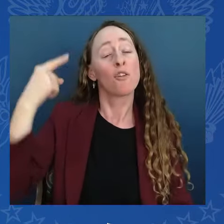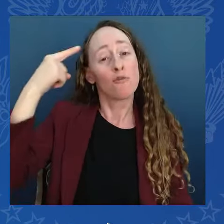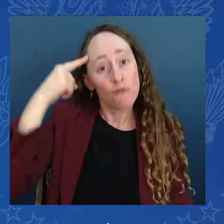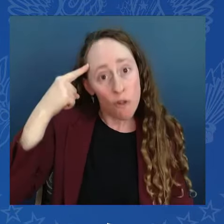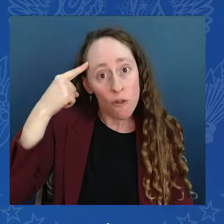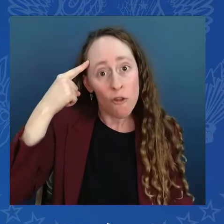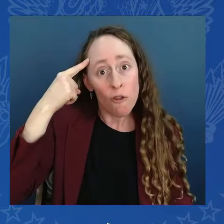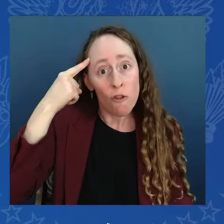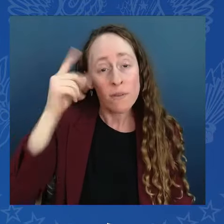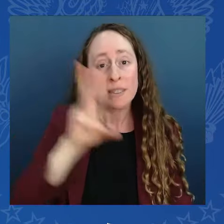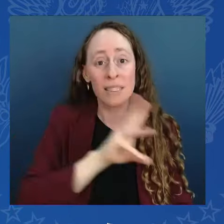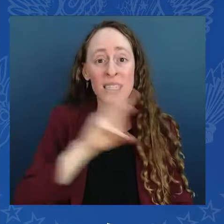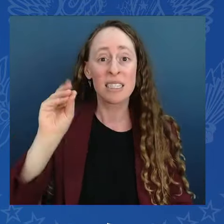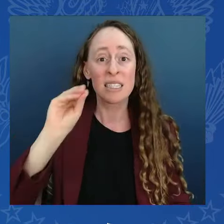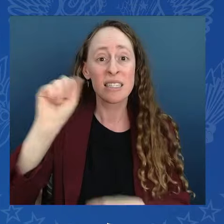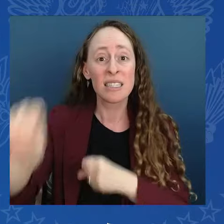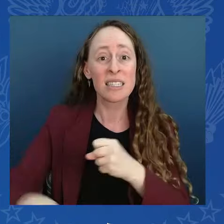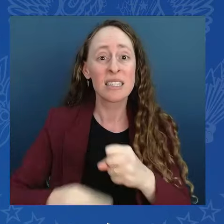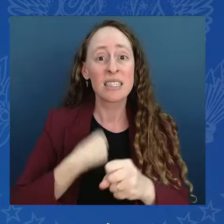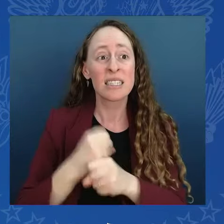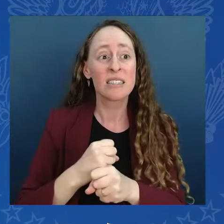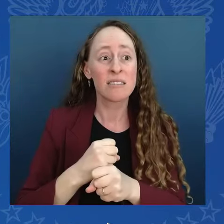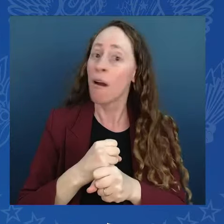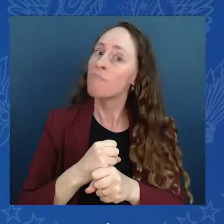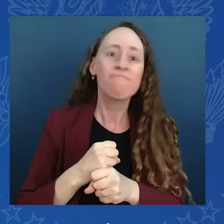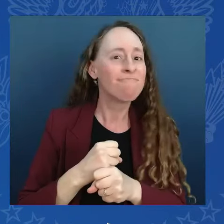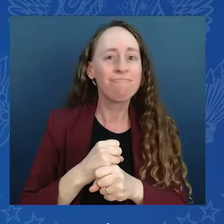Folks, this is a big deal, as someone once said.